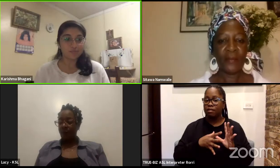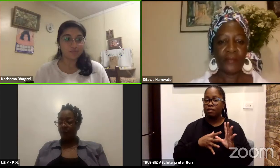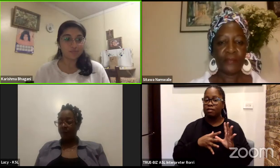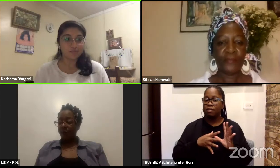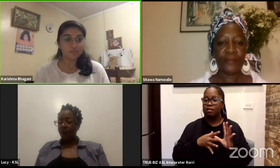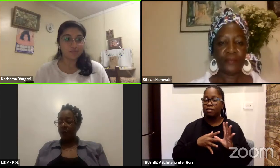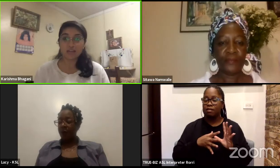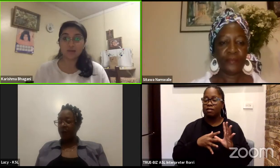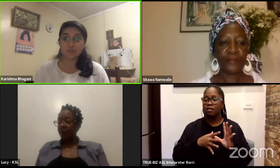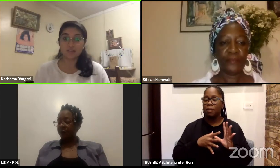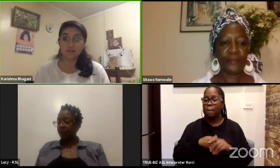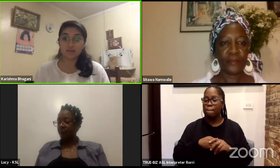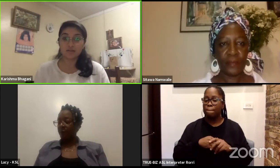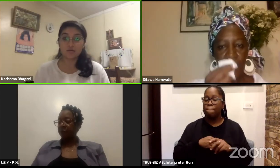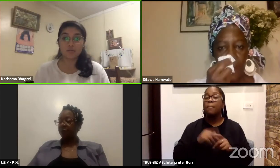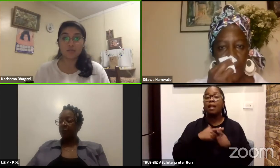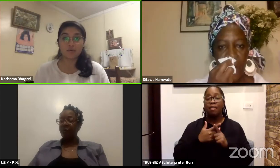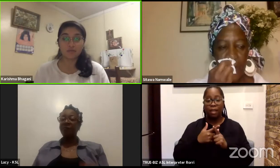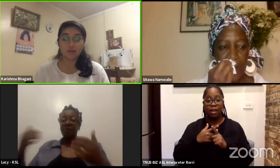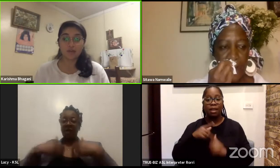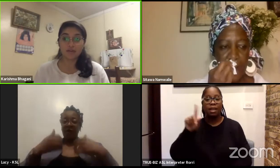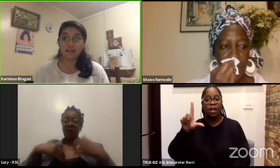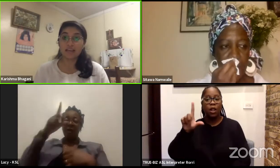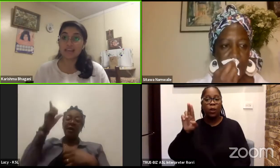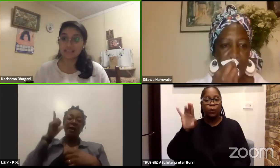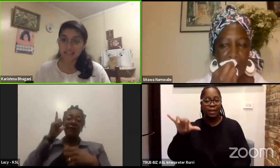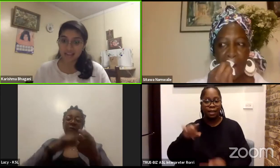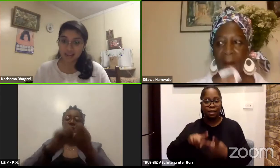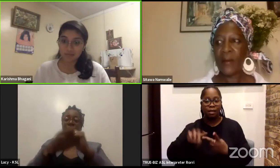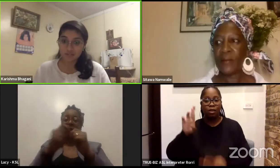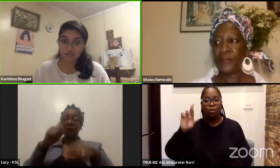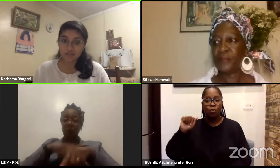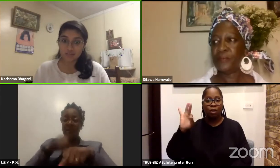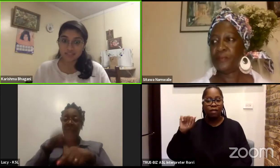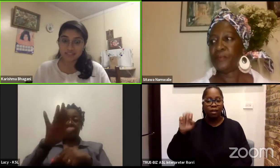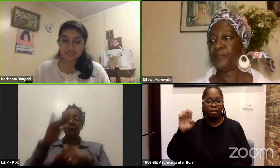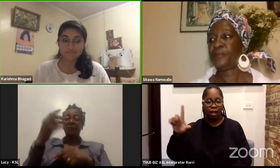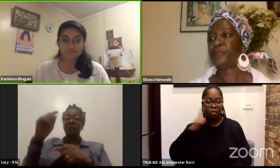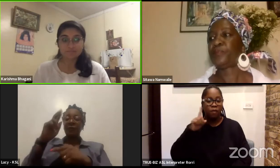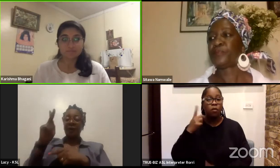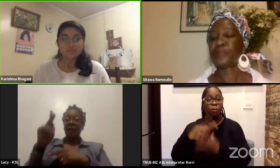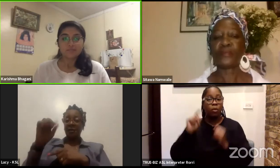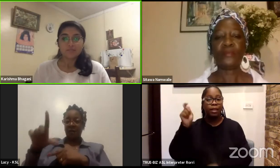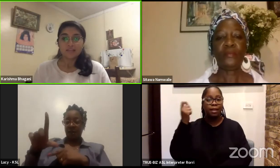Later on Raphael, who will be switching out with her who are both our Kenyan sign language interpreters.